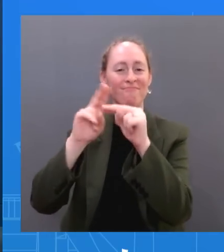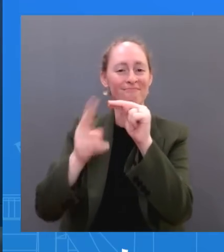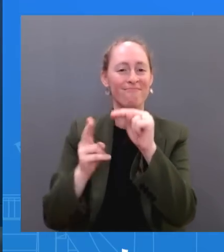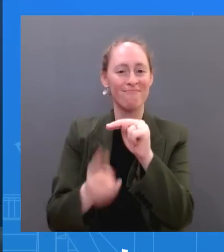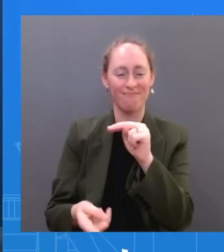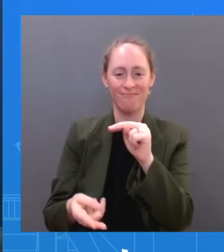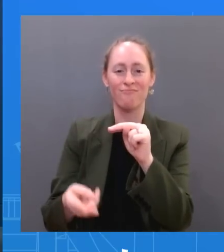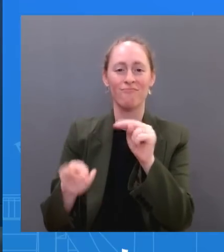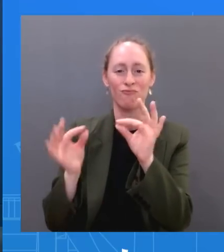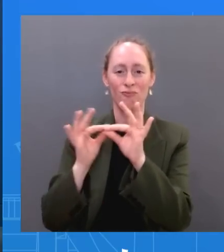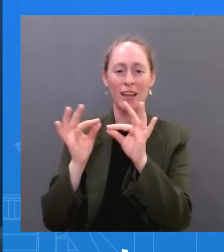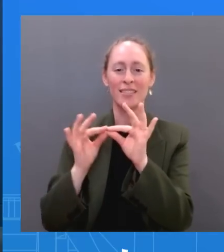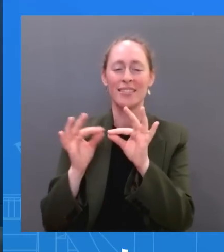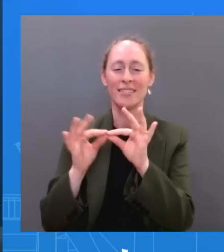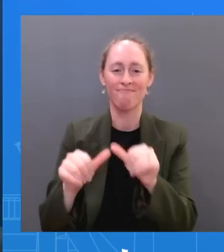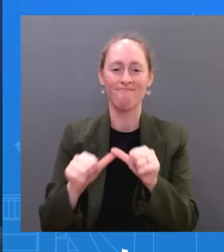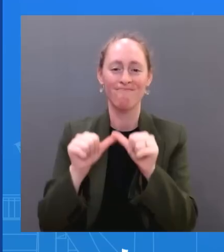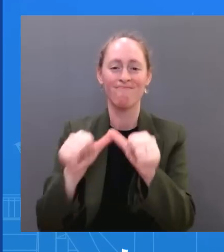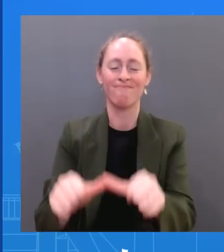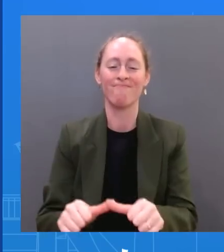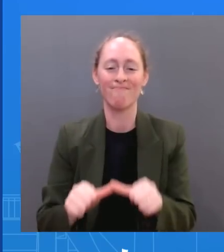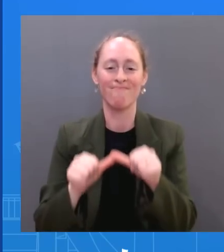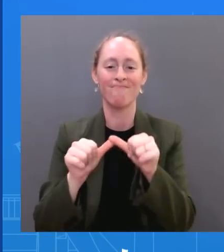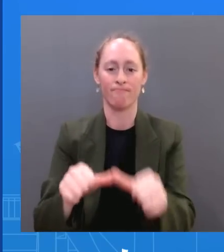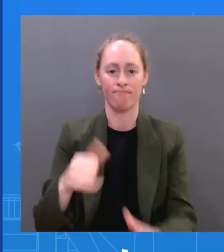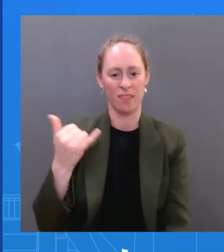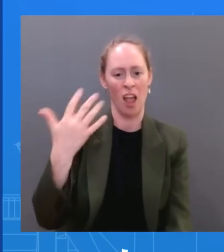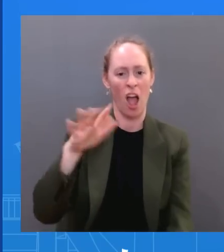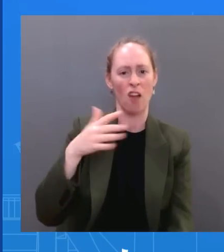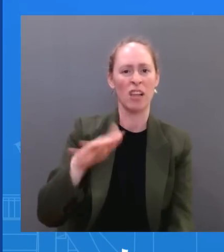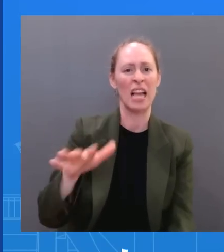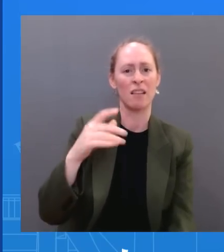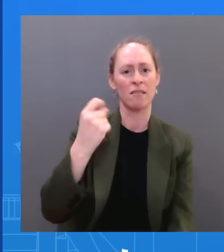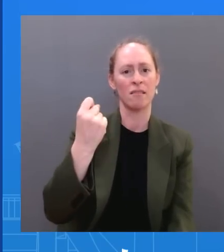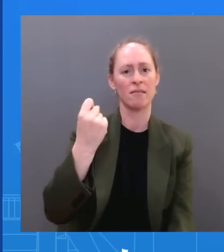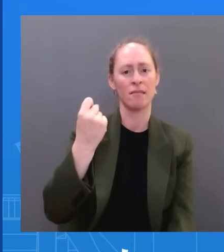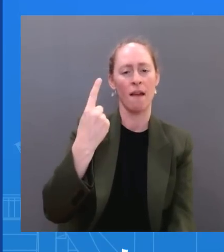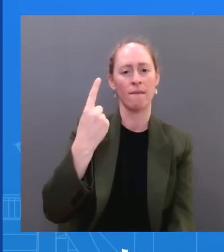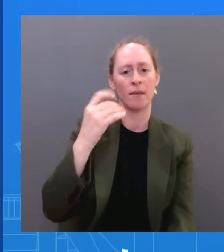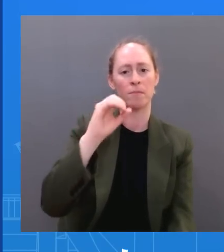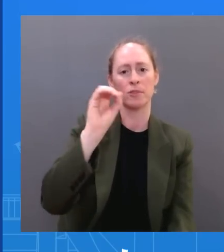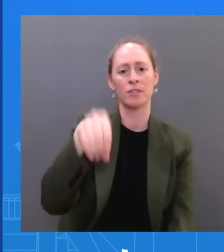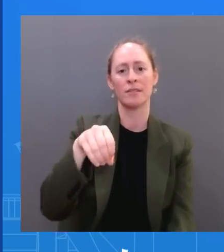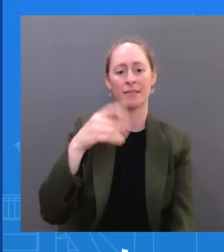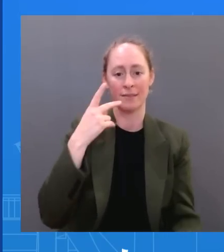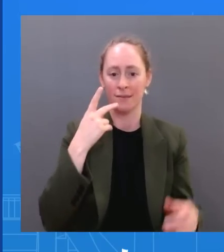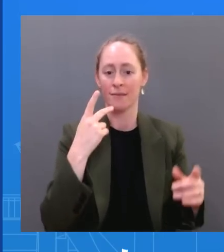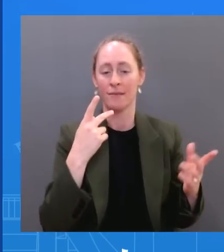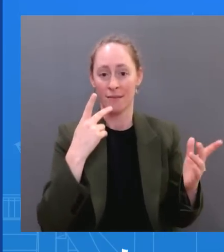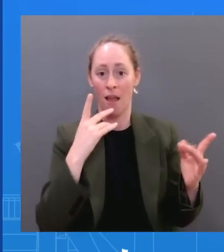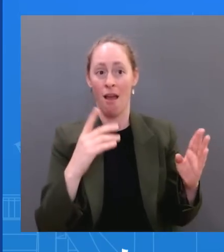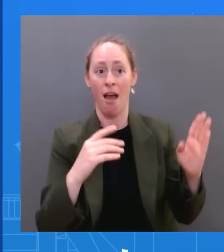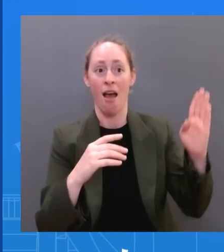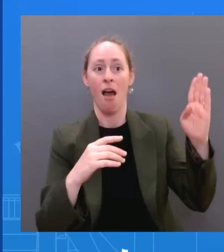than it was in May. And the cost of gas in July is already down 7 percent from the June peak.